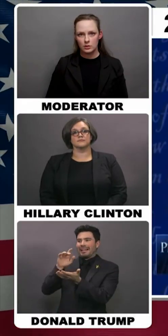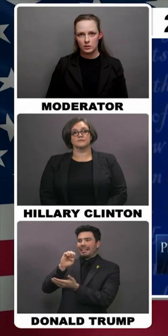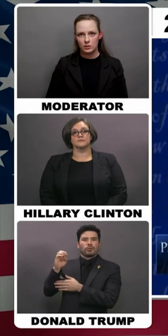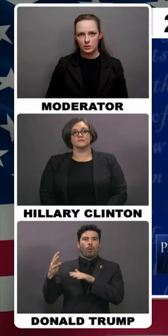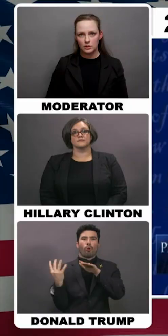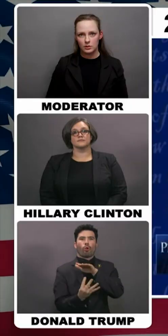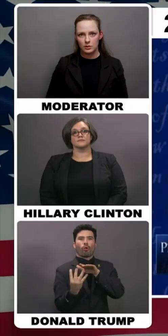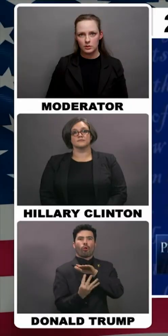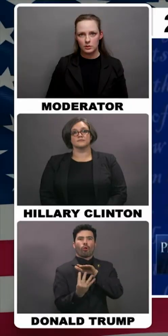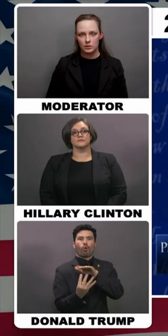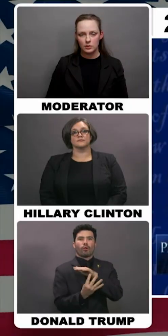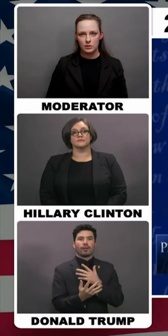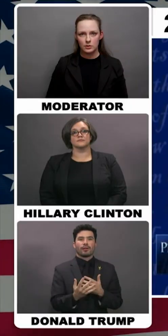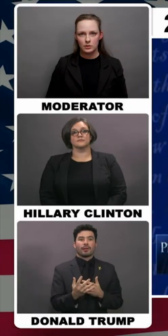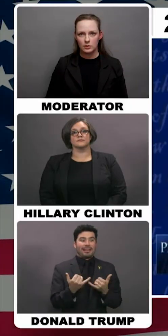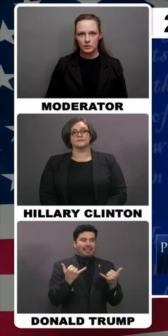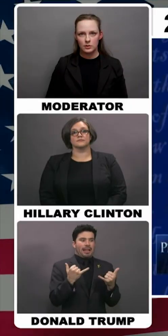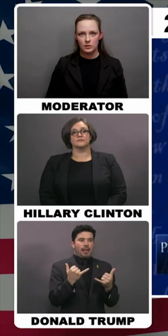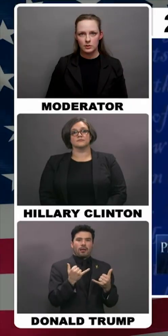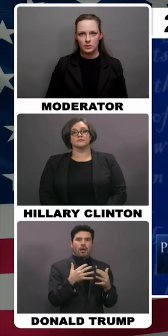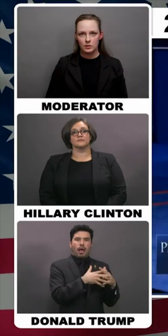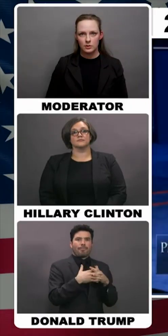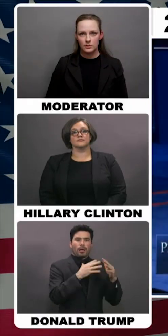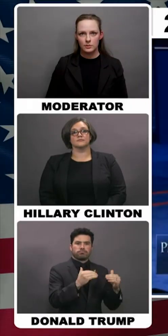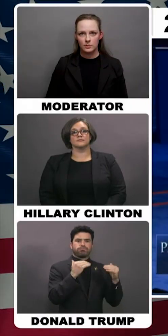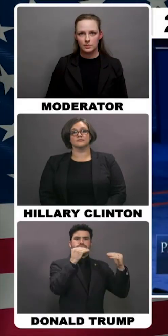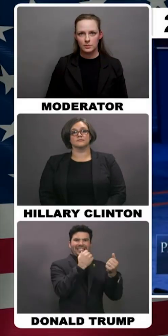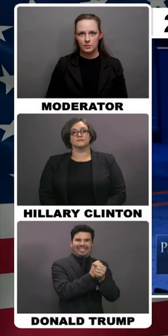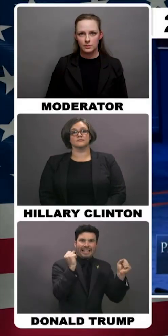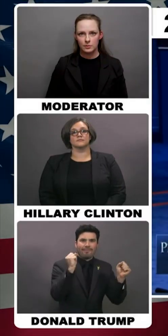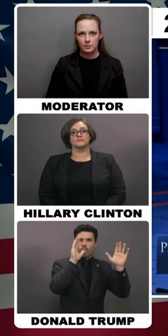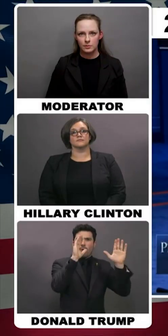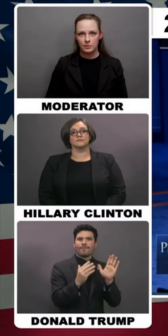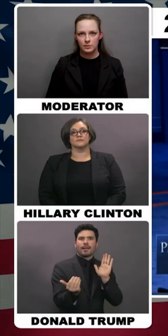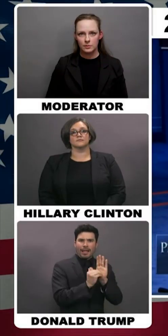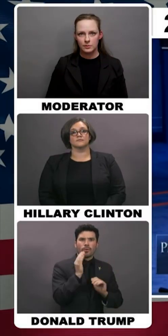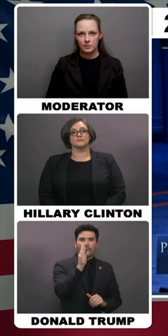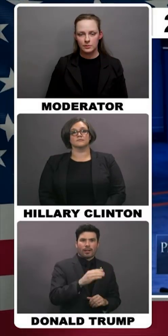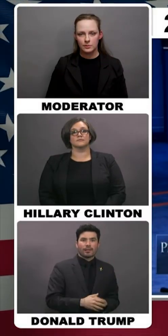We're gonna make America great again, but we're gonna make America safe again, and we're gonna make America wealthy again.